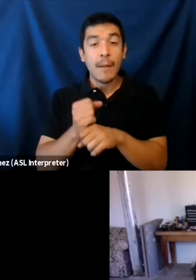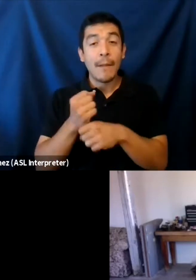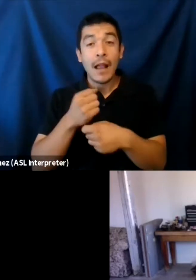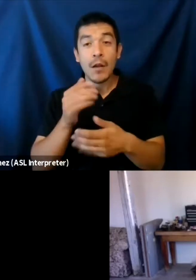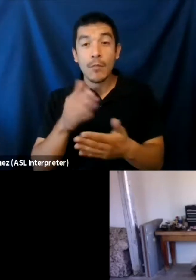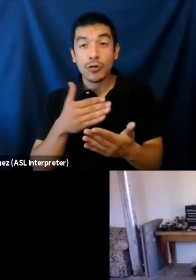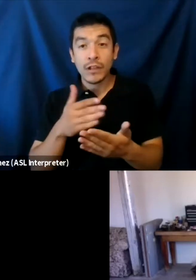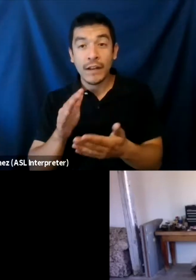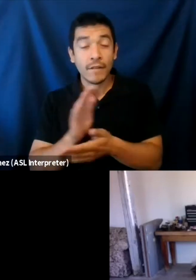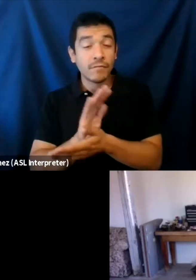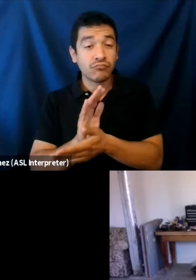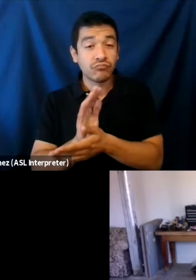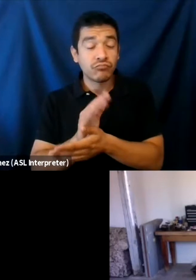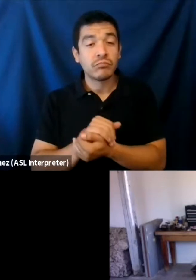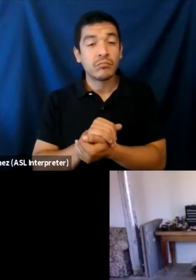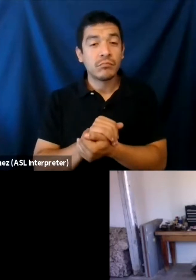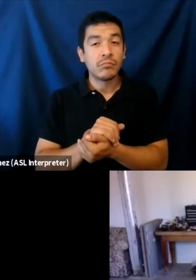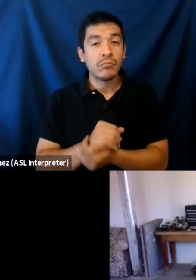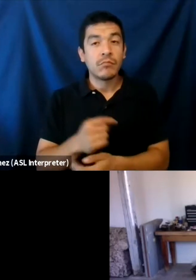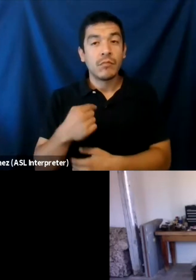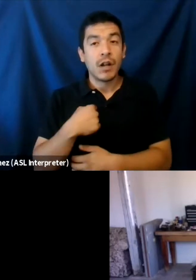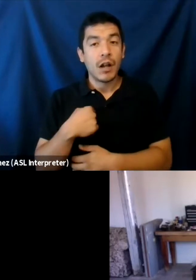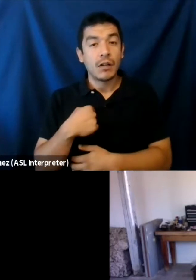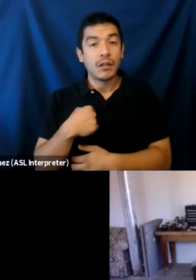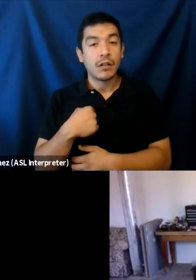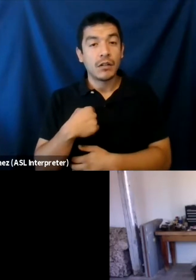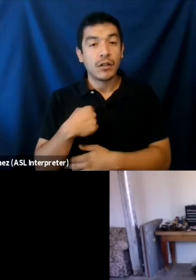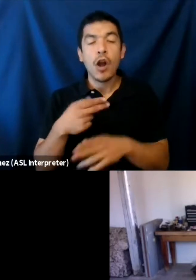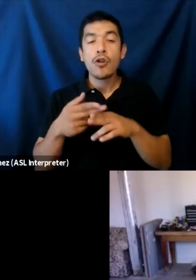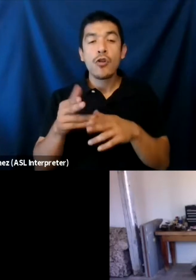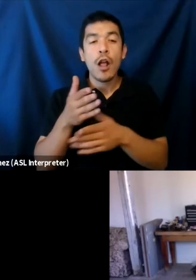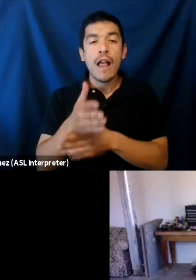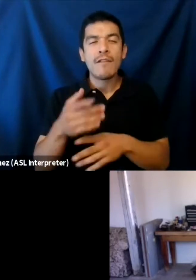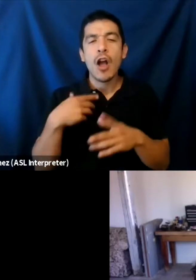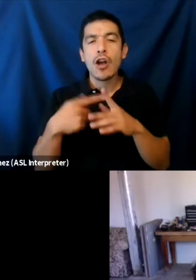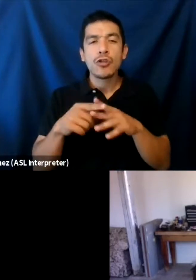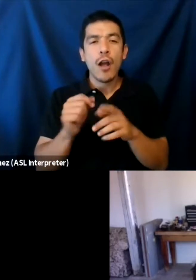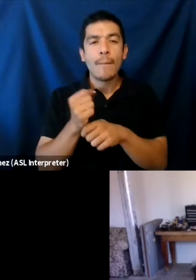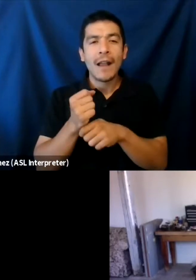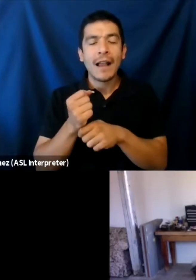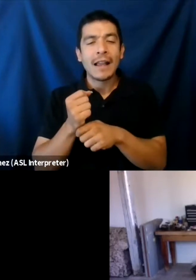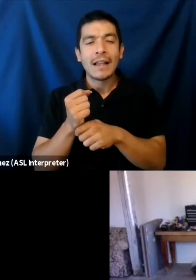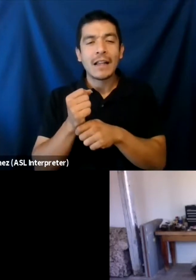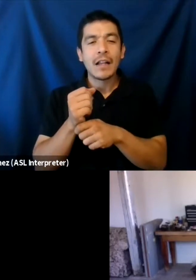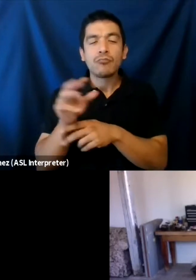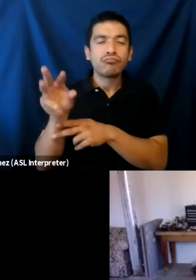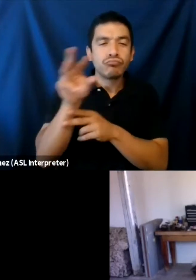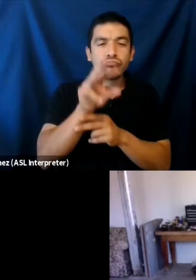Then I shortly after started making documentaries. And I think in non-fiction I found this way